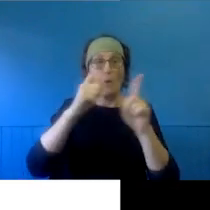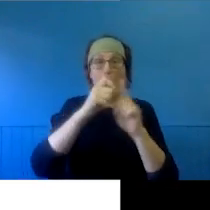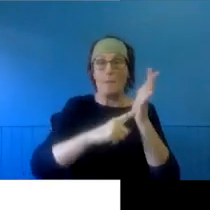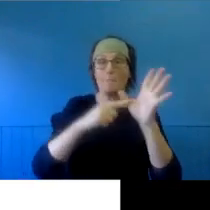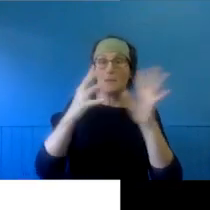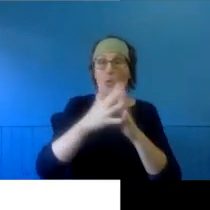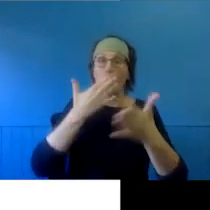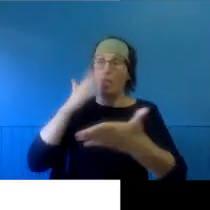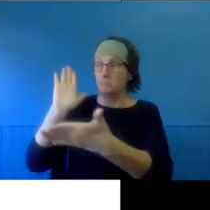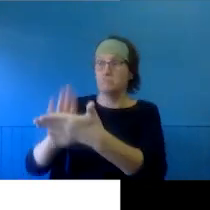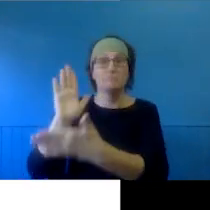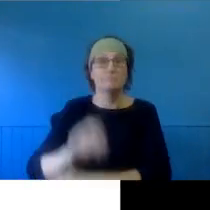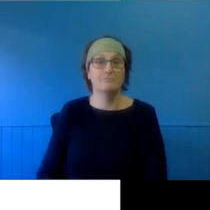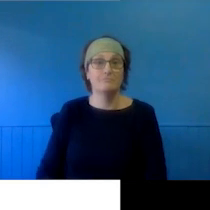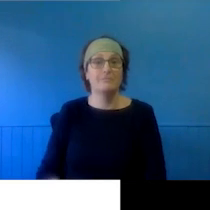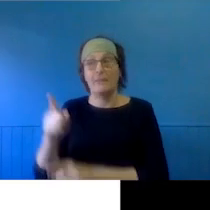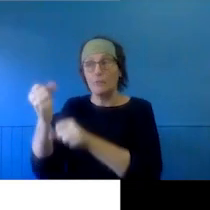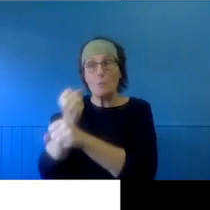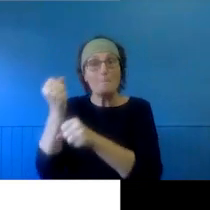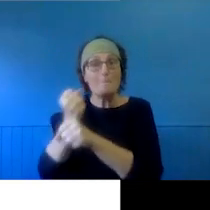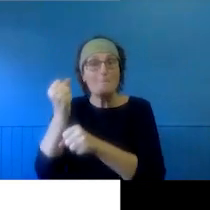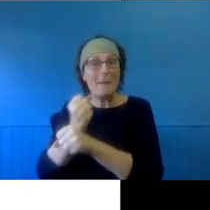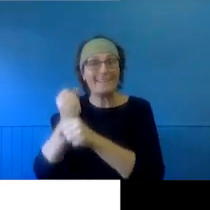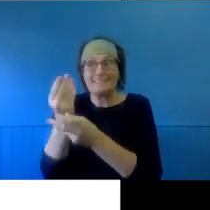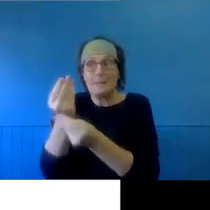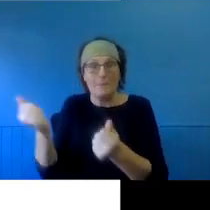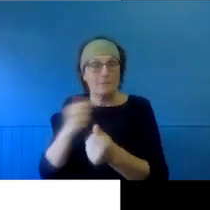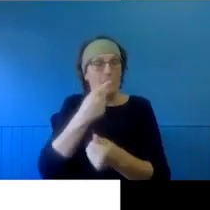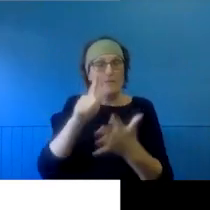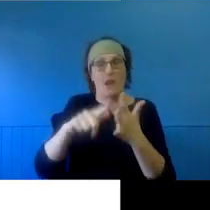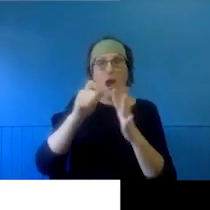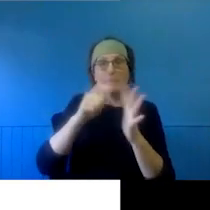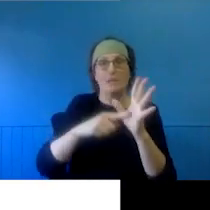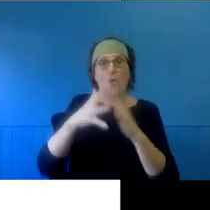soon as the works is created against the world. So what we're saying